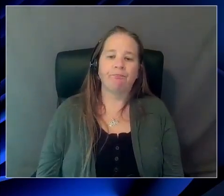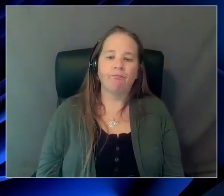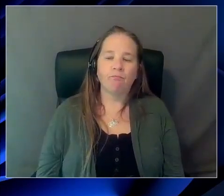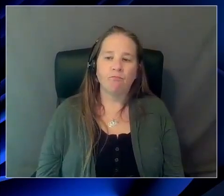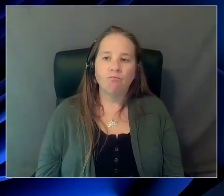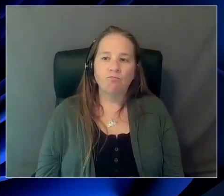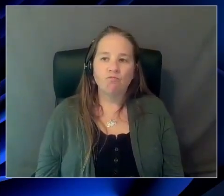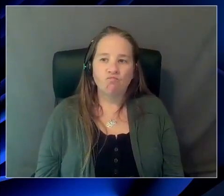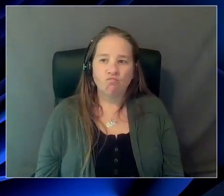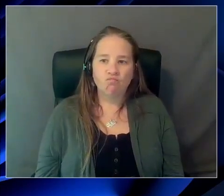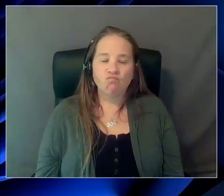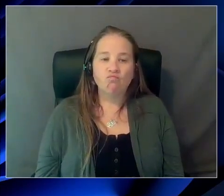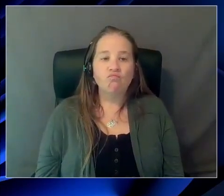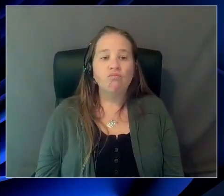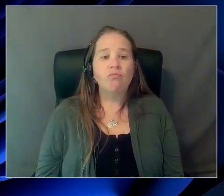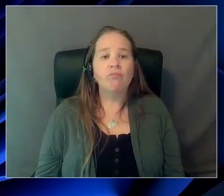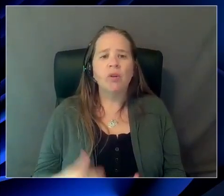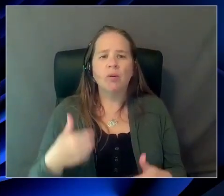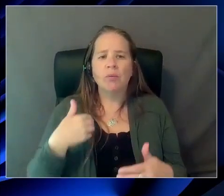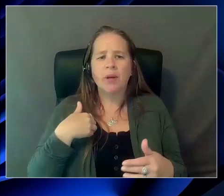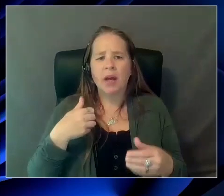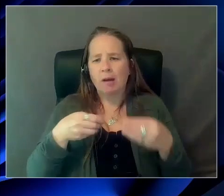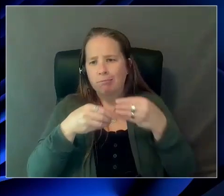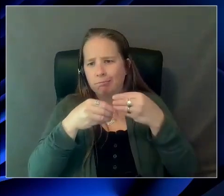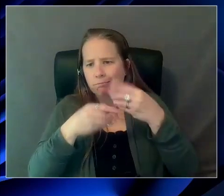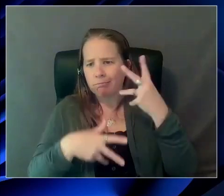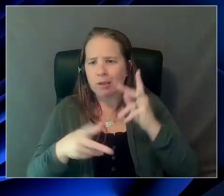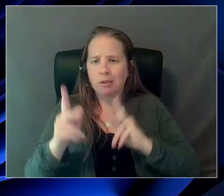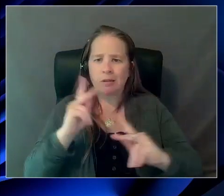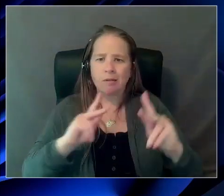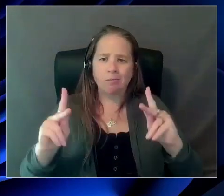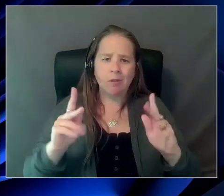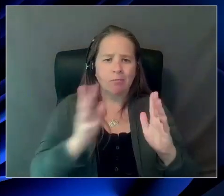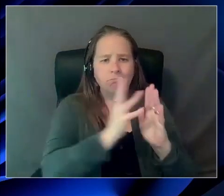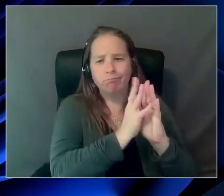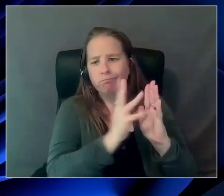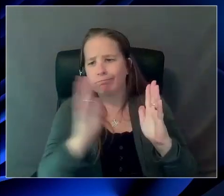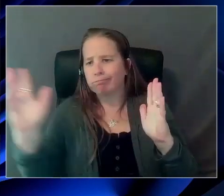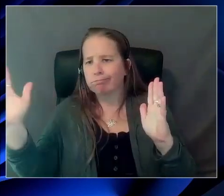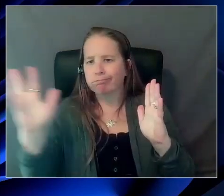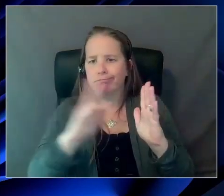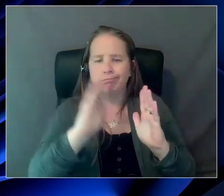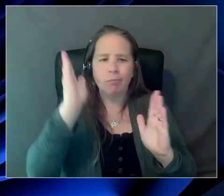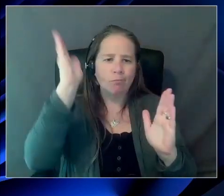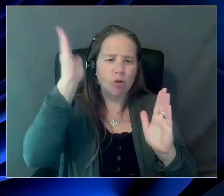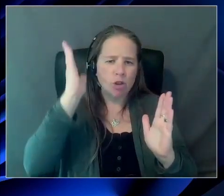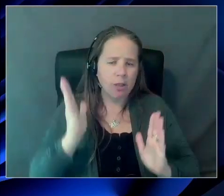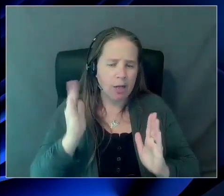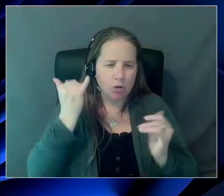ACCwebinars@microsoft.com. We have a number of people across Microsoft to present to you today and I'd like to